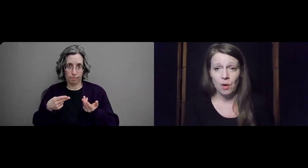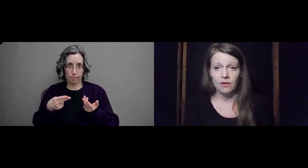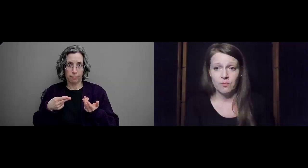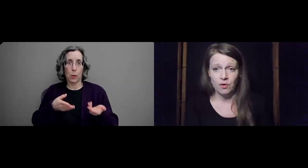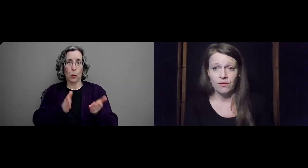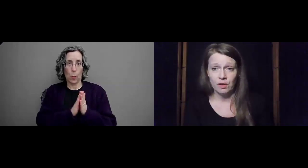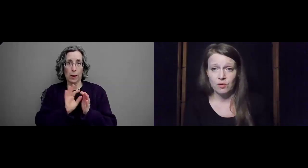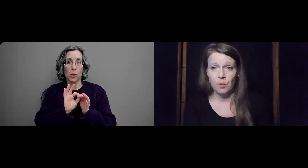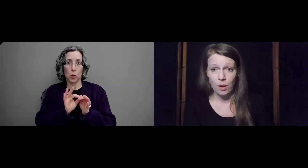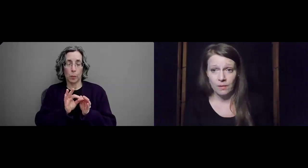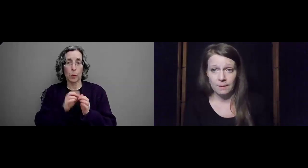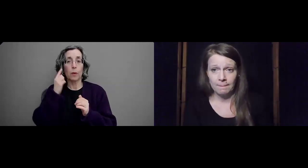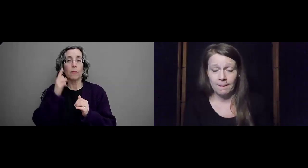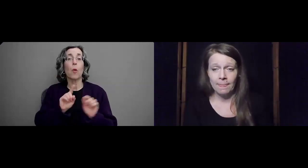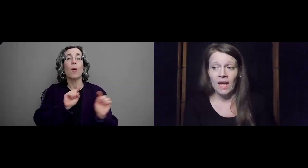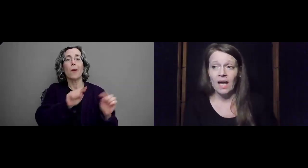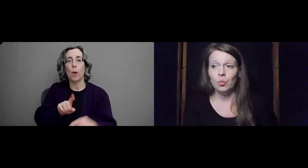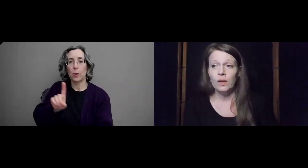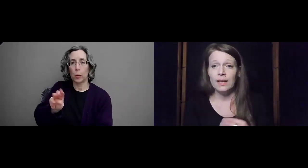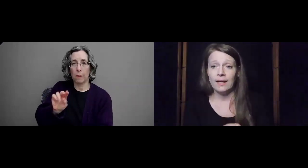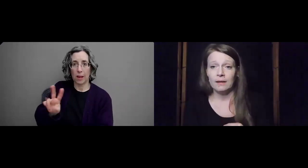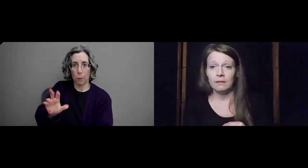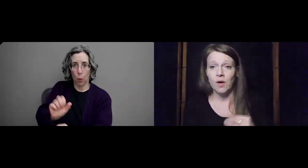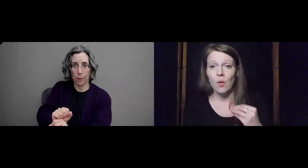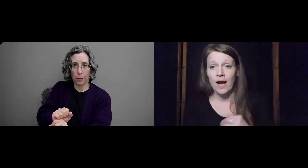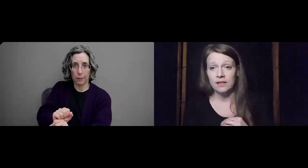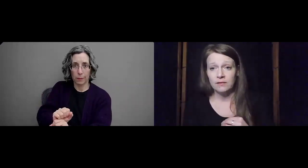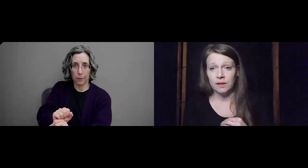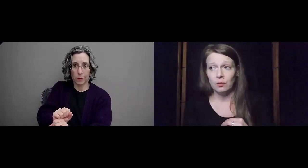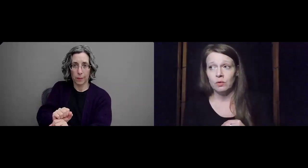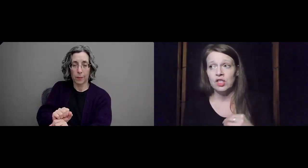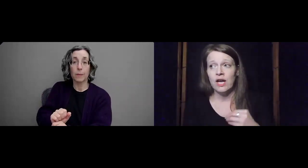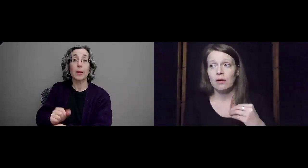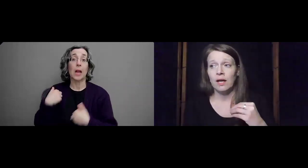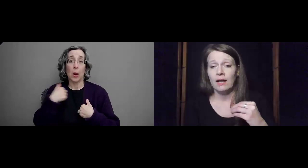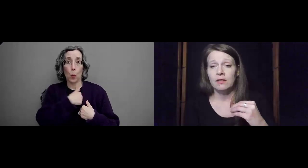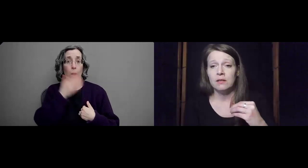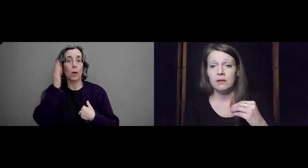Hard of Hearing, in order to let us know that they need interpreting services for a Department of Motor Vehicles